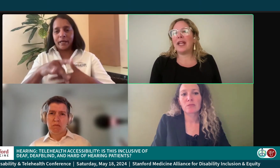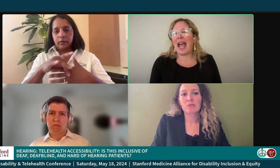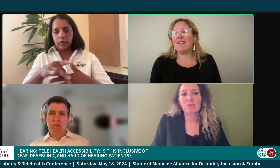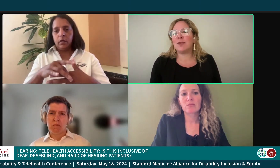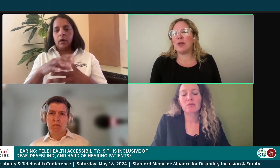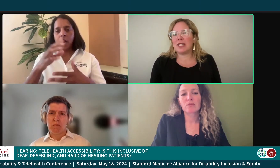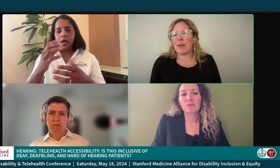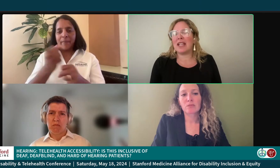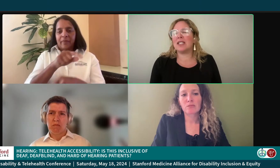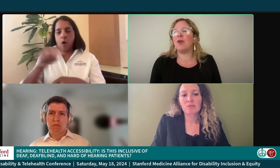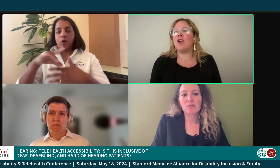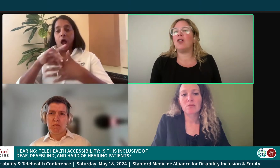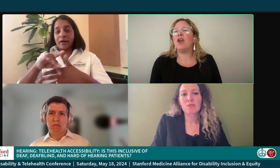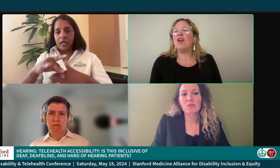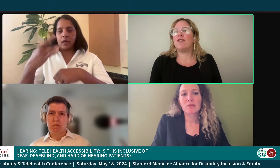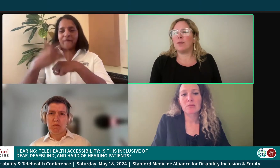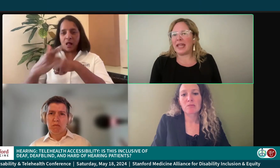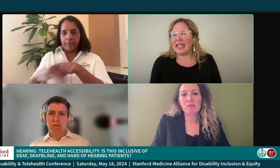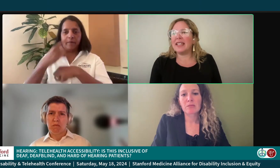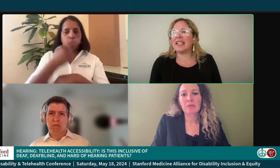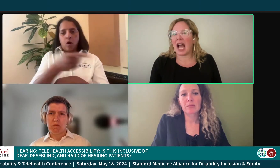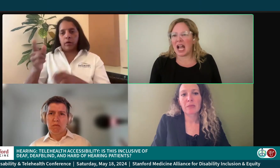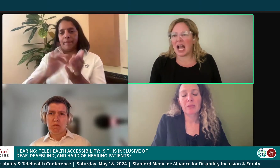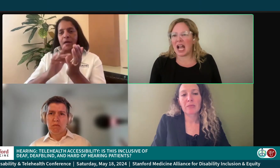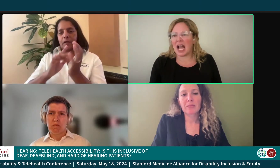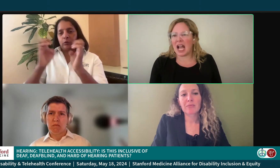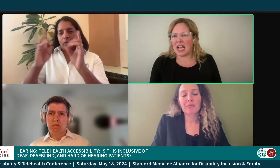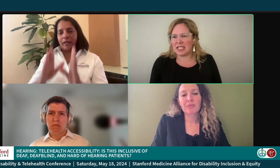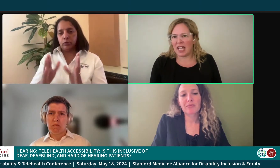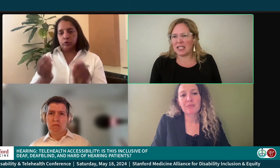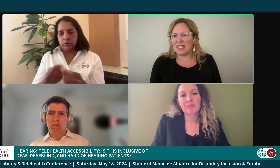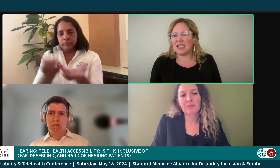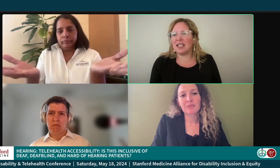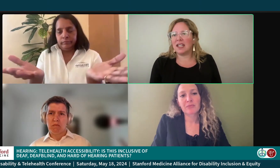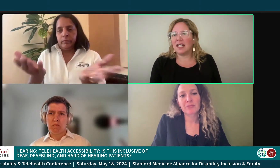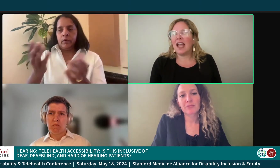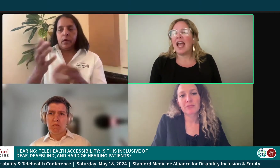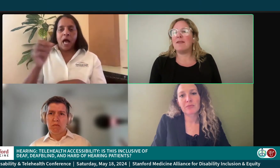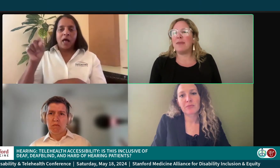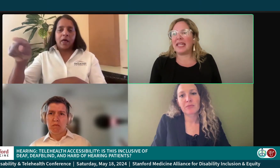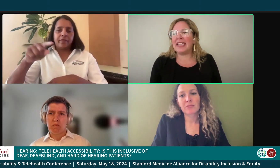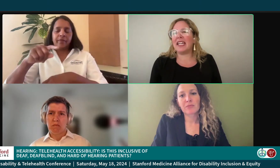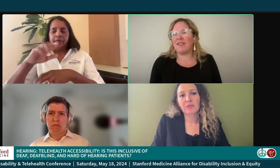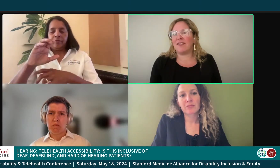We have to be responsible for making the content and making it